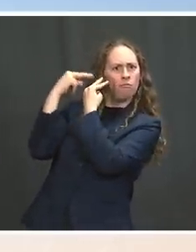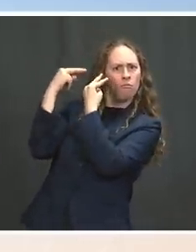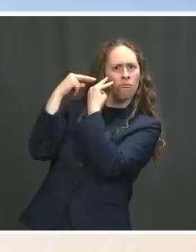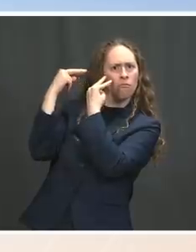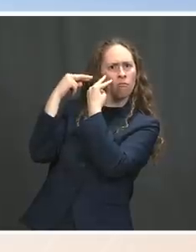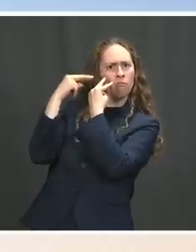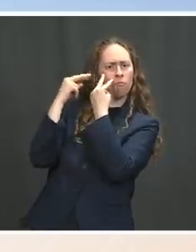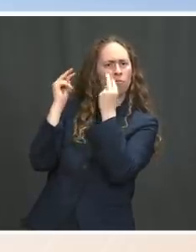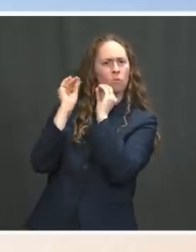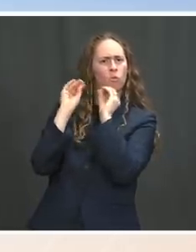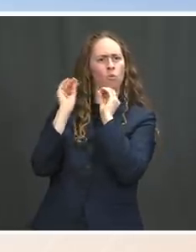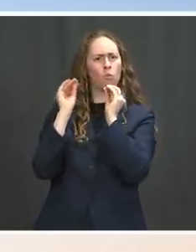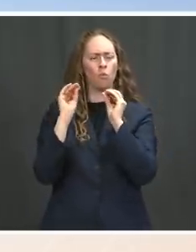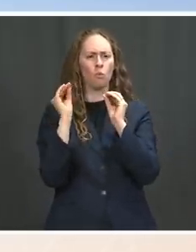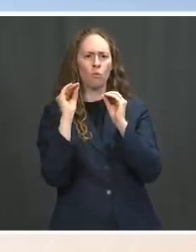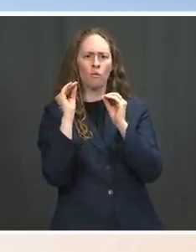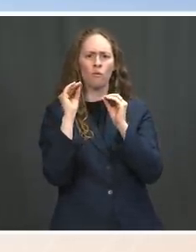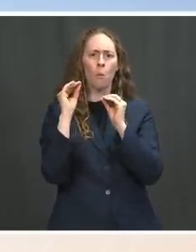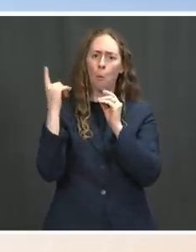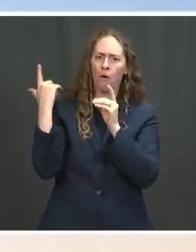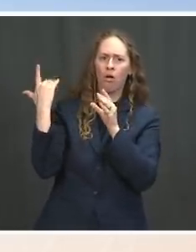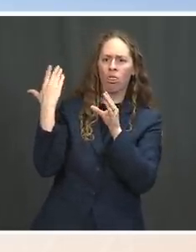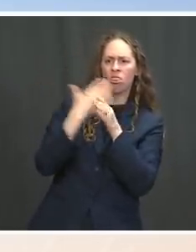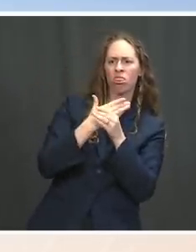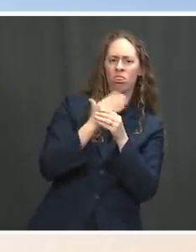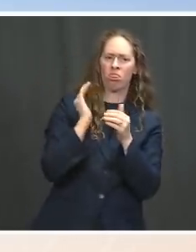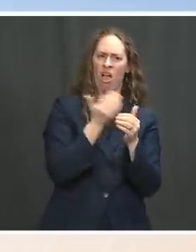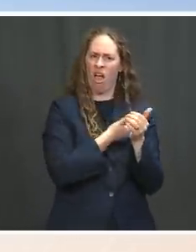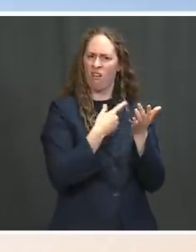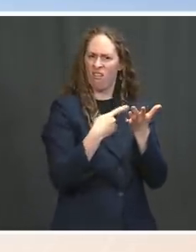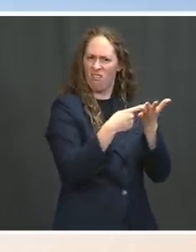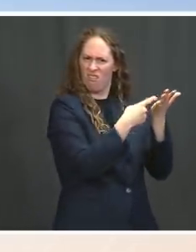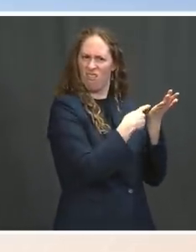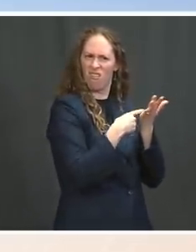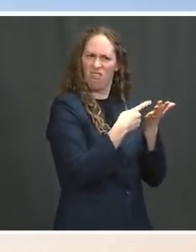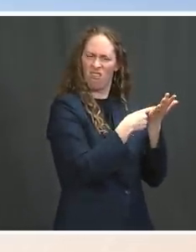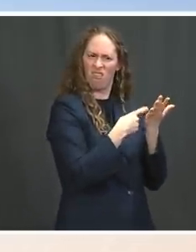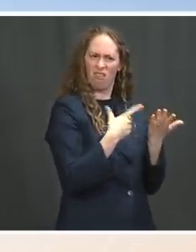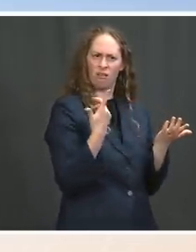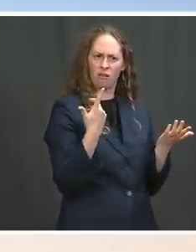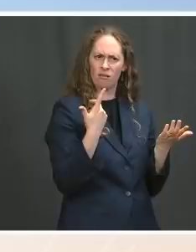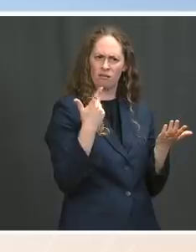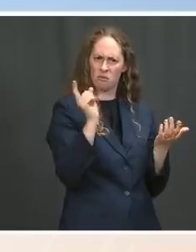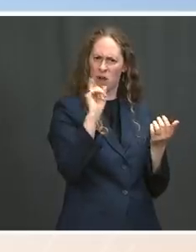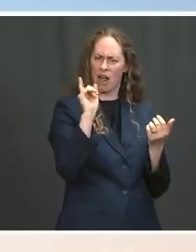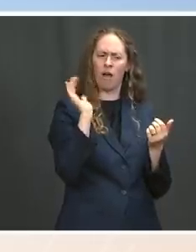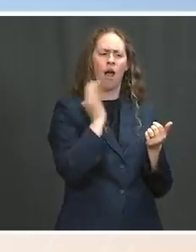Bruce Brown, the Executive Director of The Reporters for Freedom of the Press said that it "raises serious First Amendment concerns."